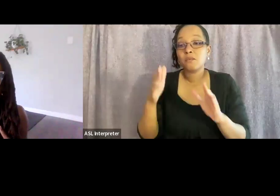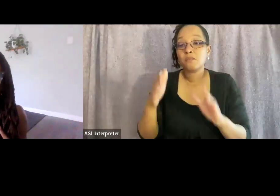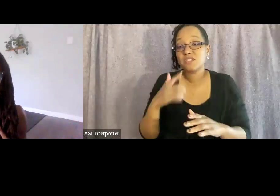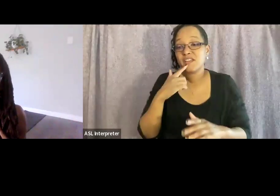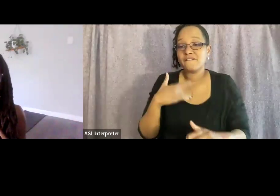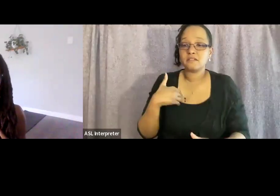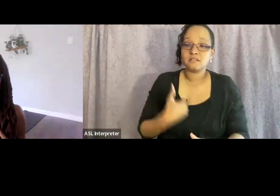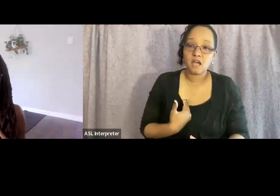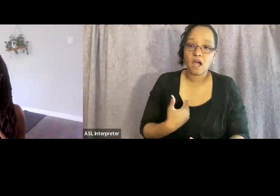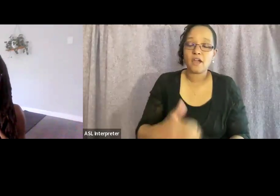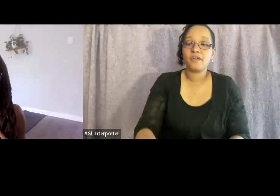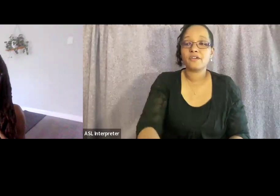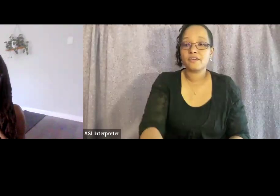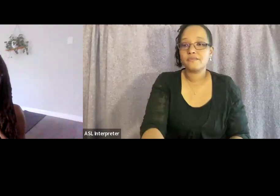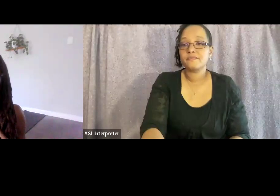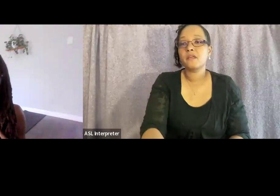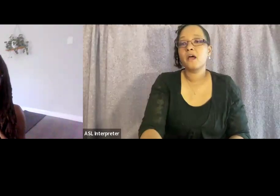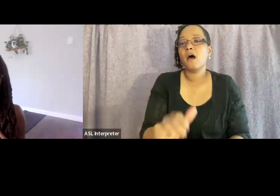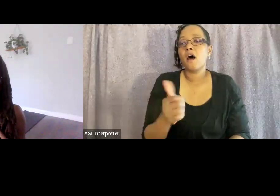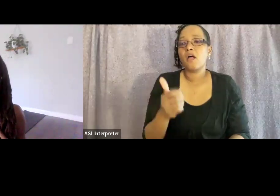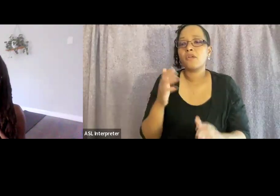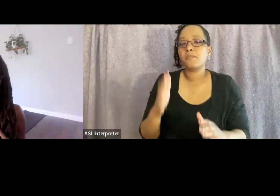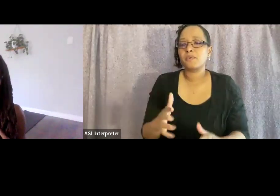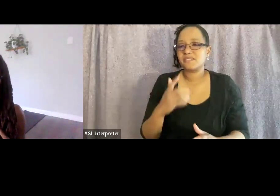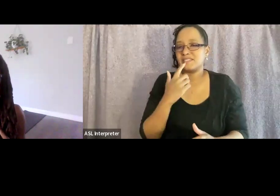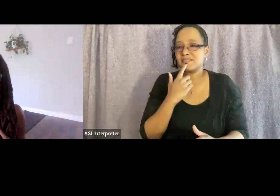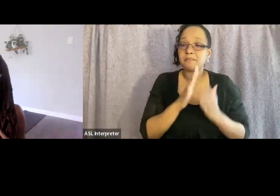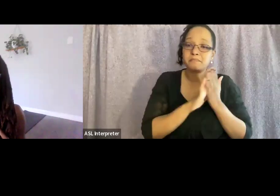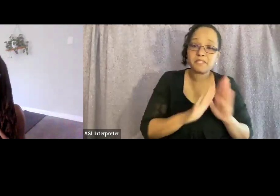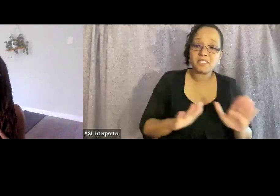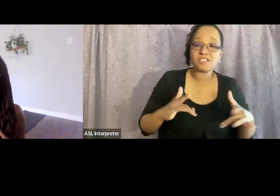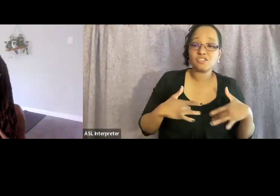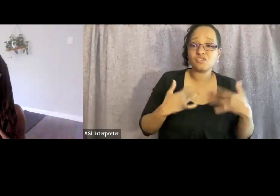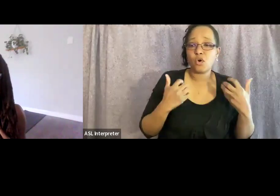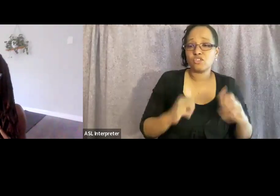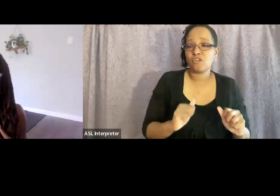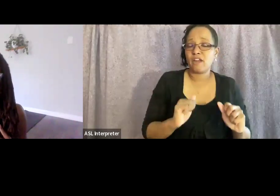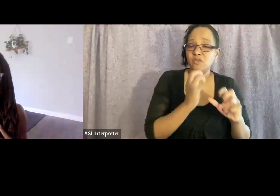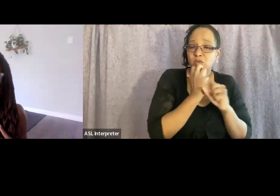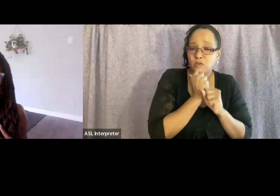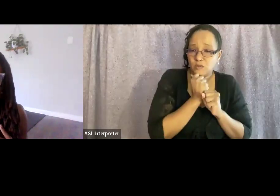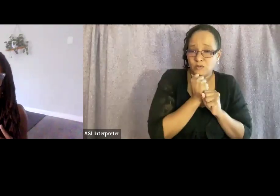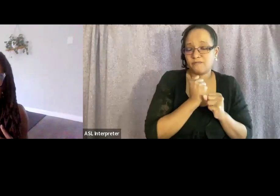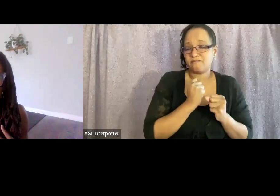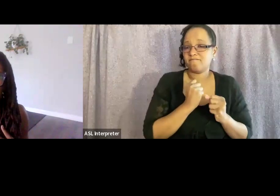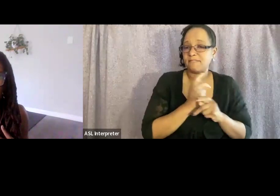Holding on to peace and the things that bring me joy.